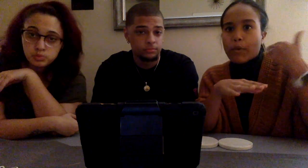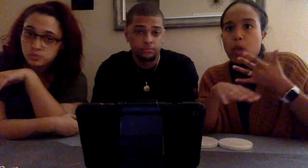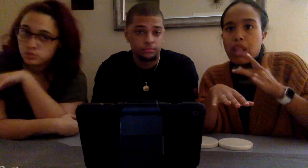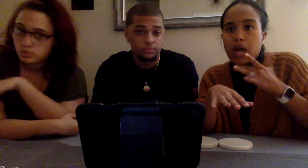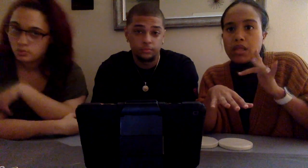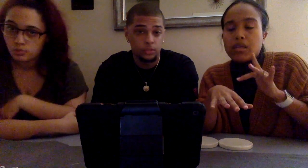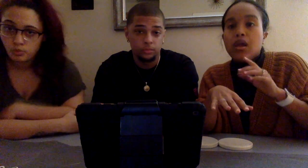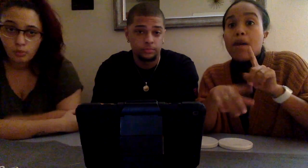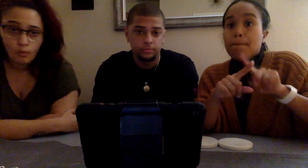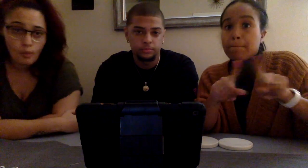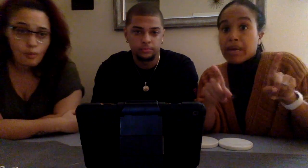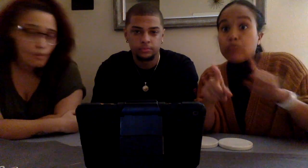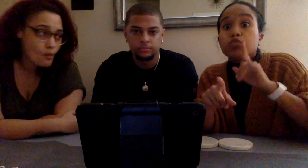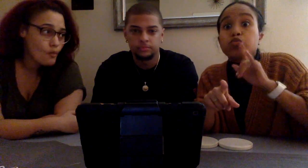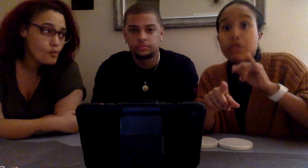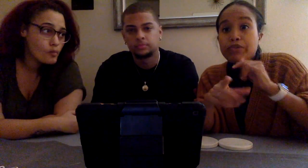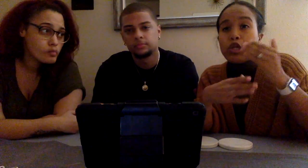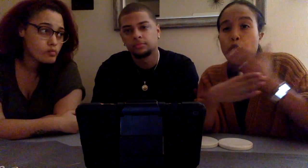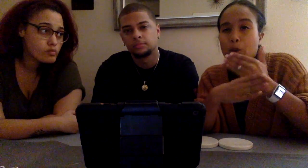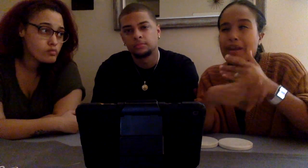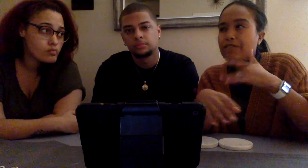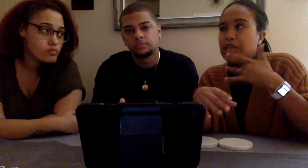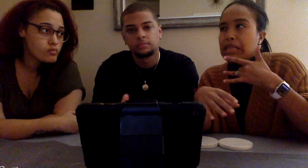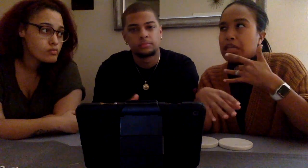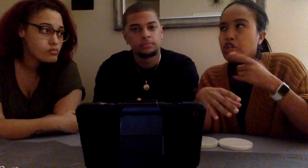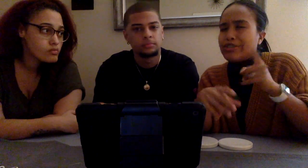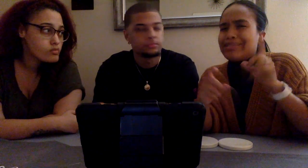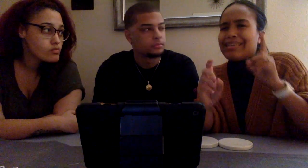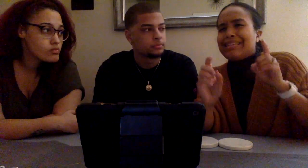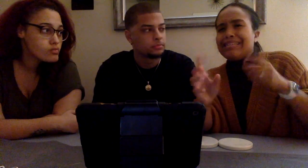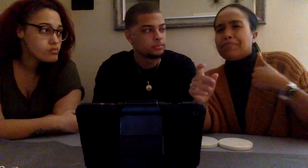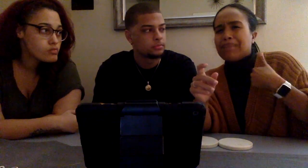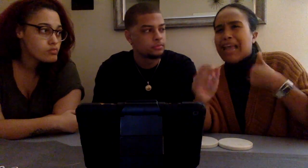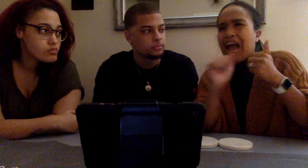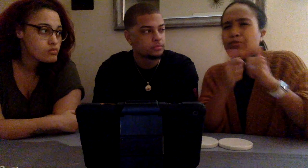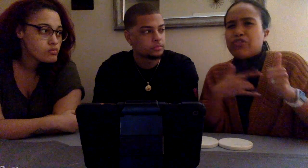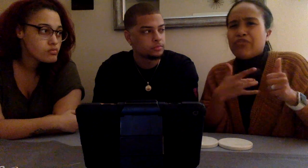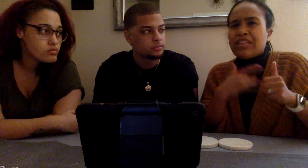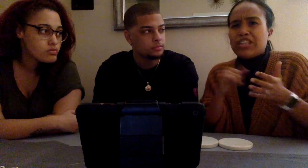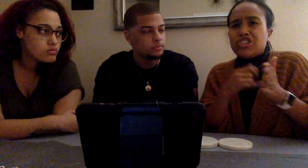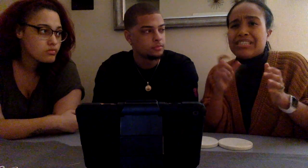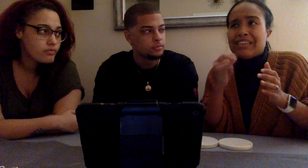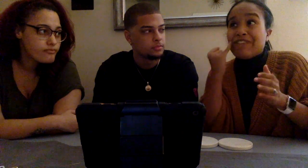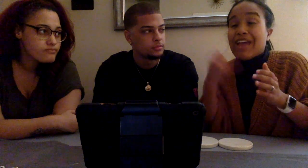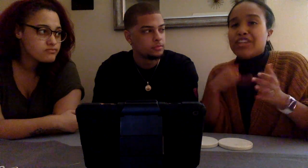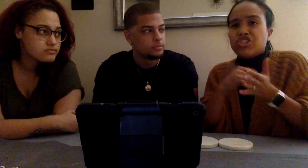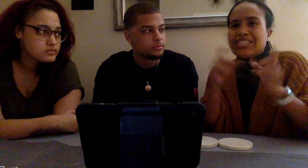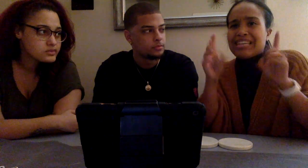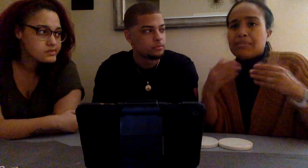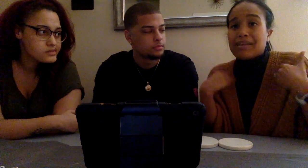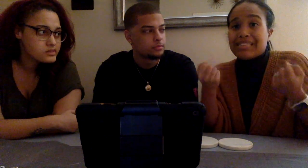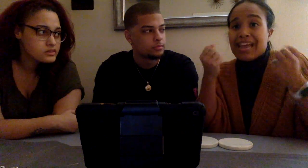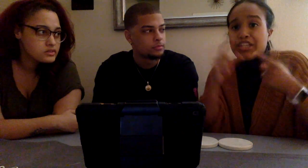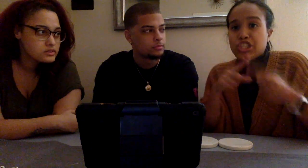Luckily! But I felt really irritated having my hearing ability being tested. How would you feel if I just test your signing skills by signing to you?